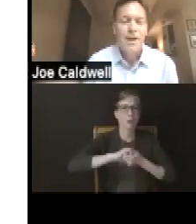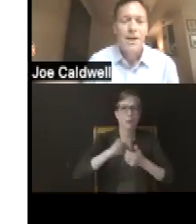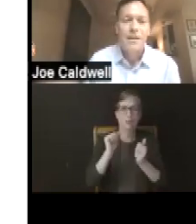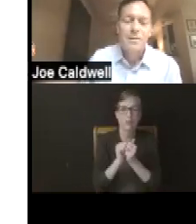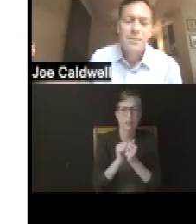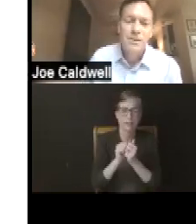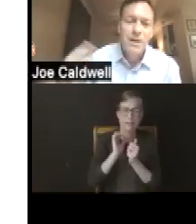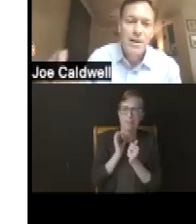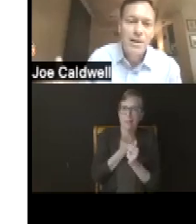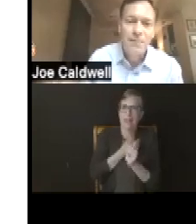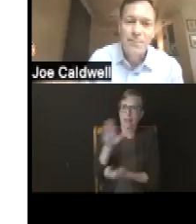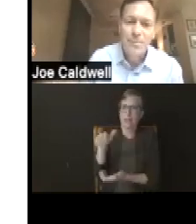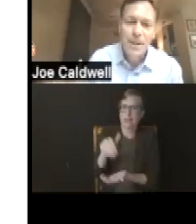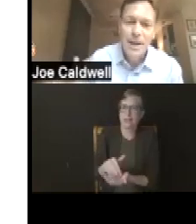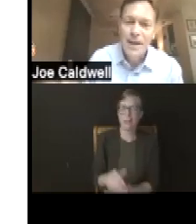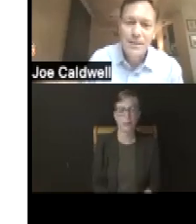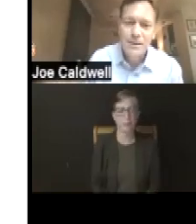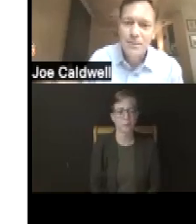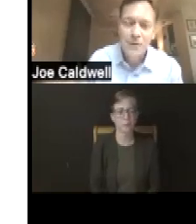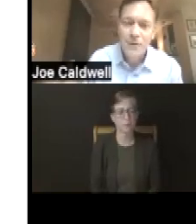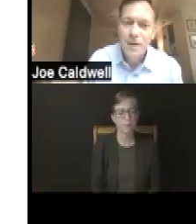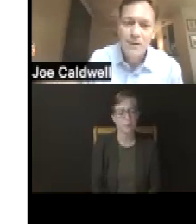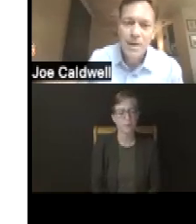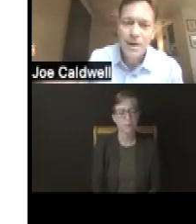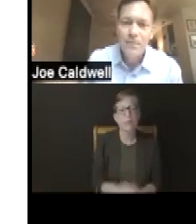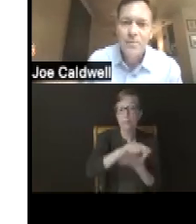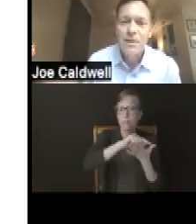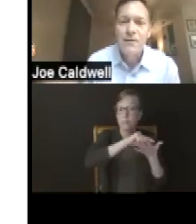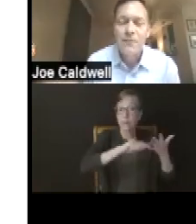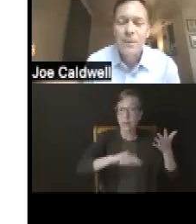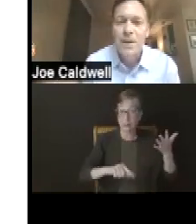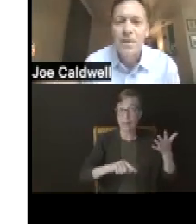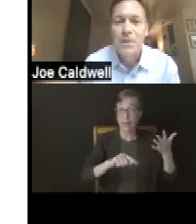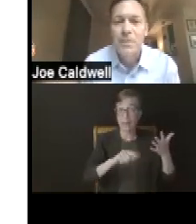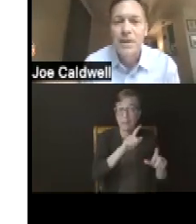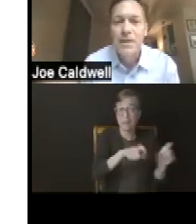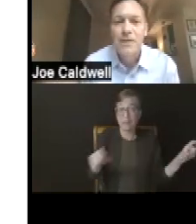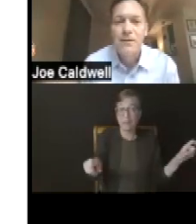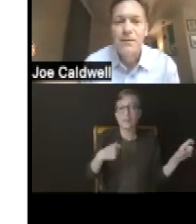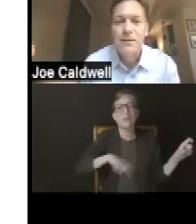And they're going to be asked to reflect about from their perspectives,